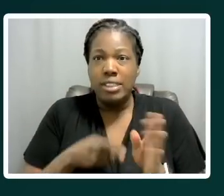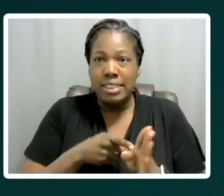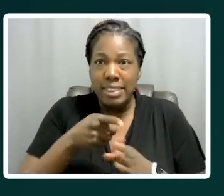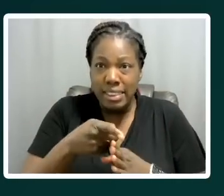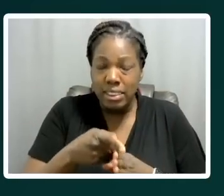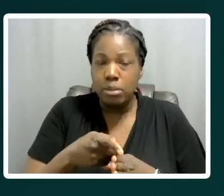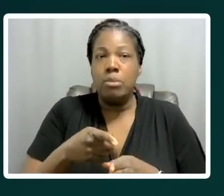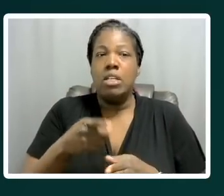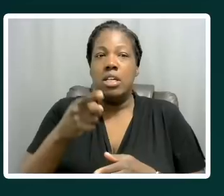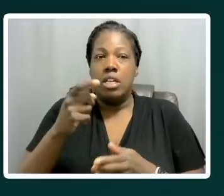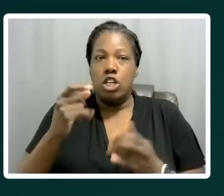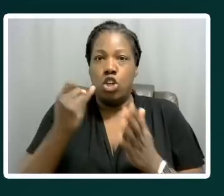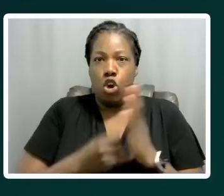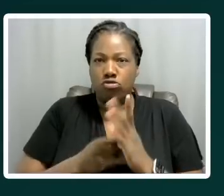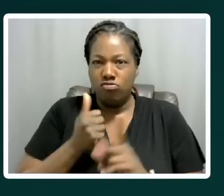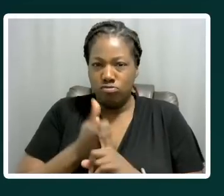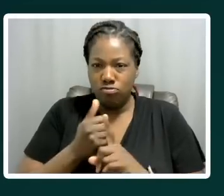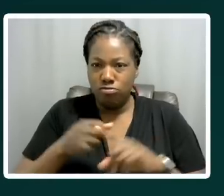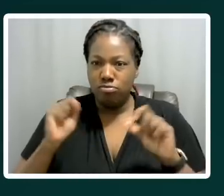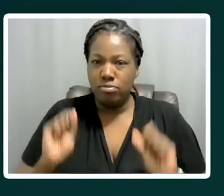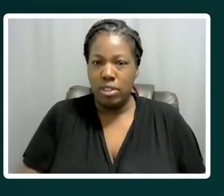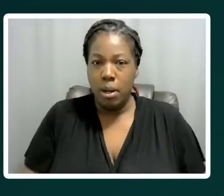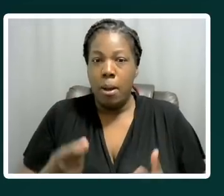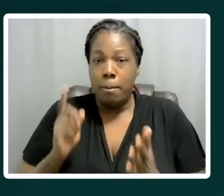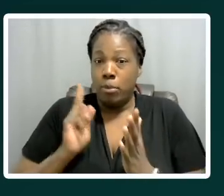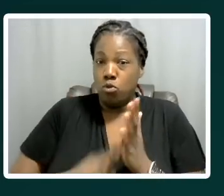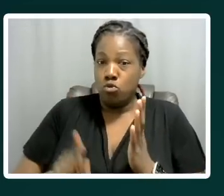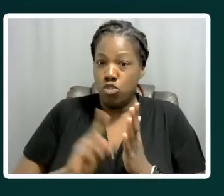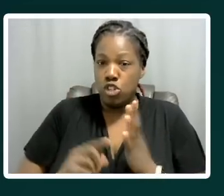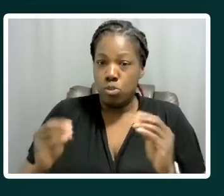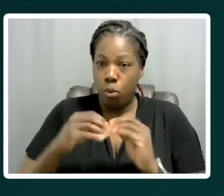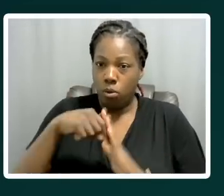developed here that goes into even more depth on that subject, and that's my masterclass on